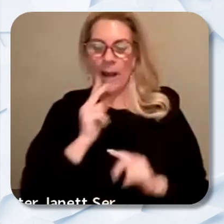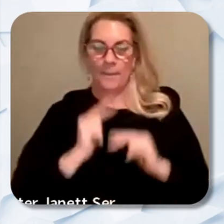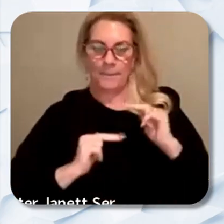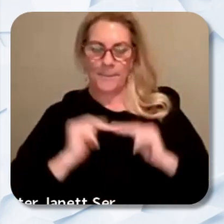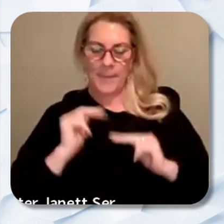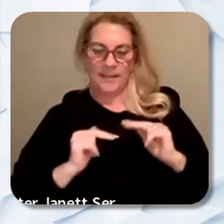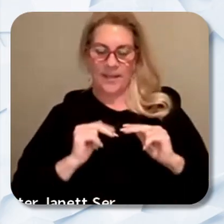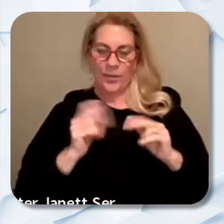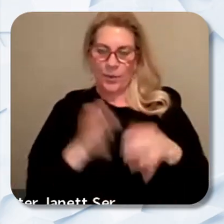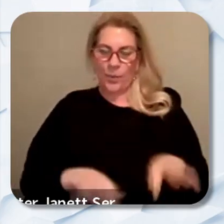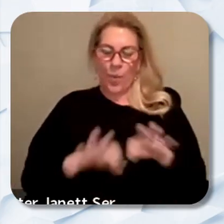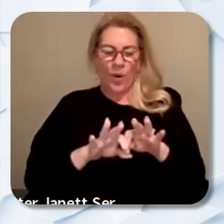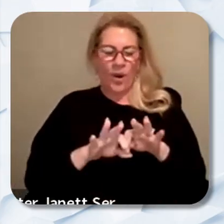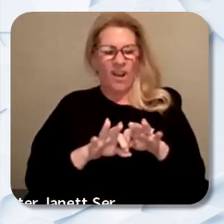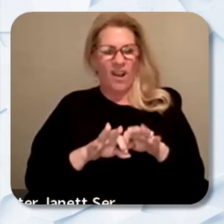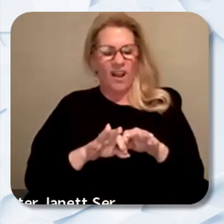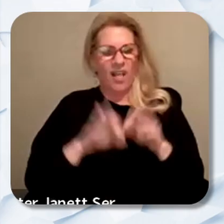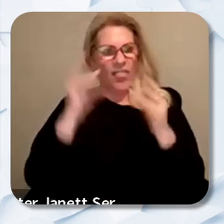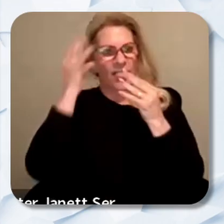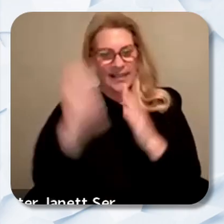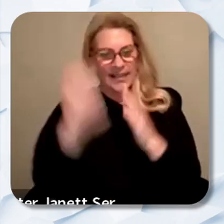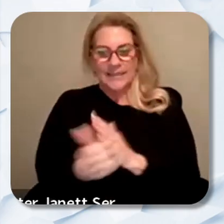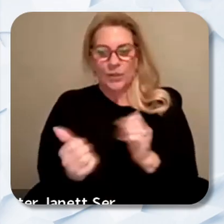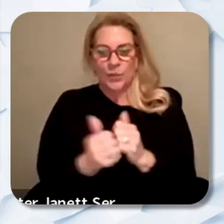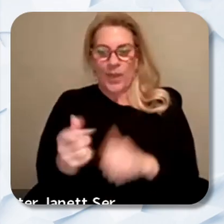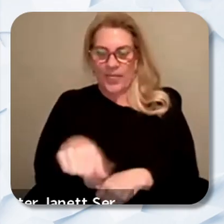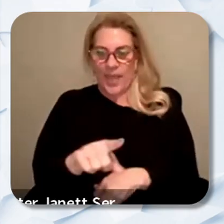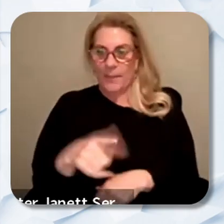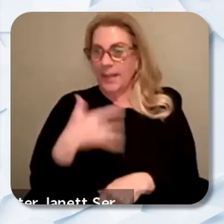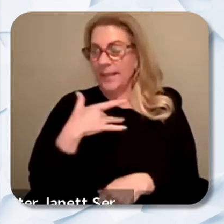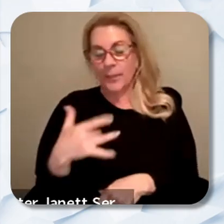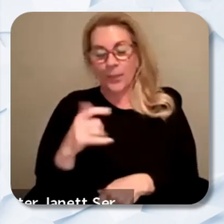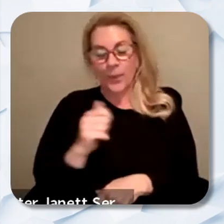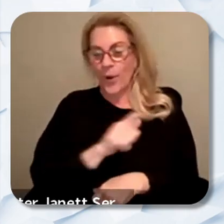really critical thinking skills with them. And typically we all have open-ended questions or